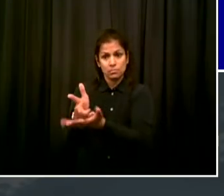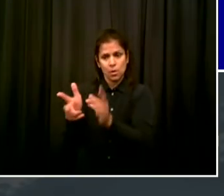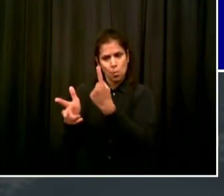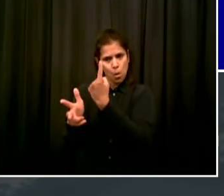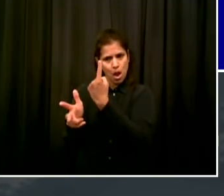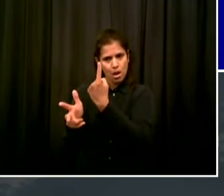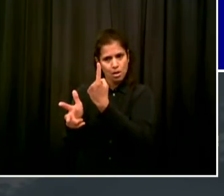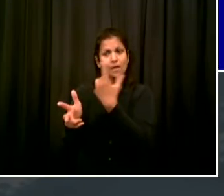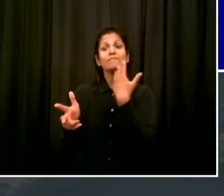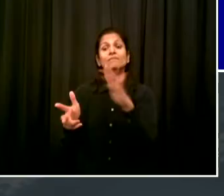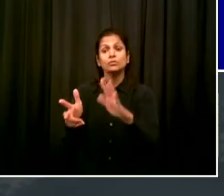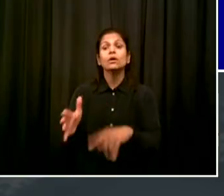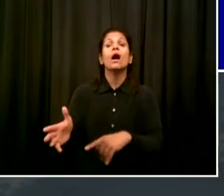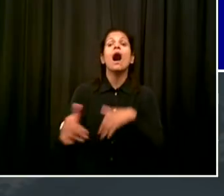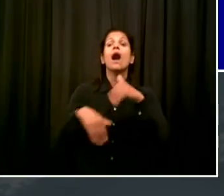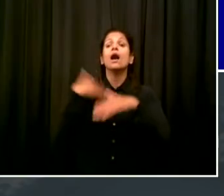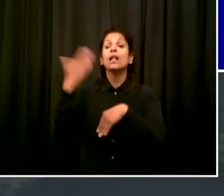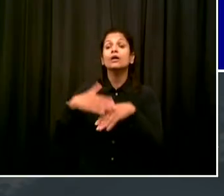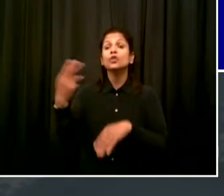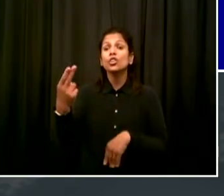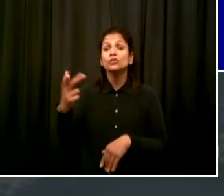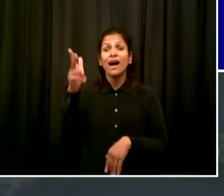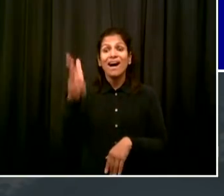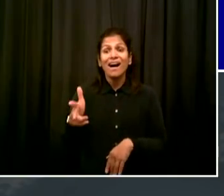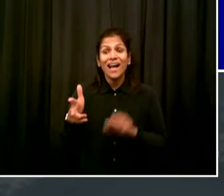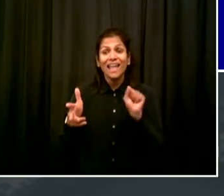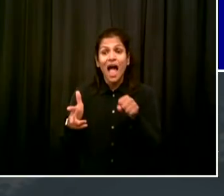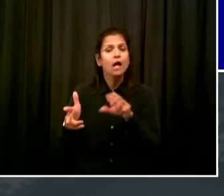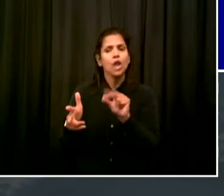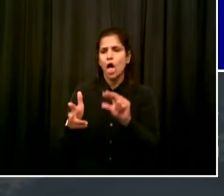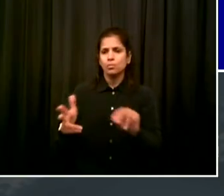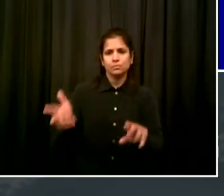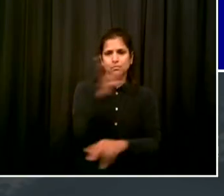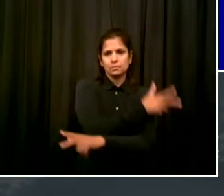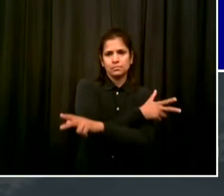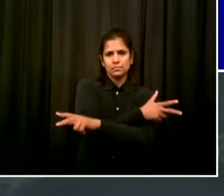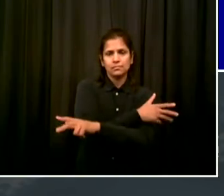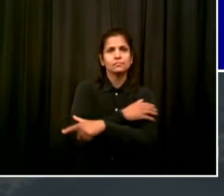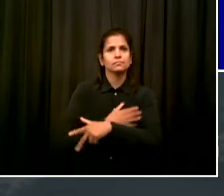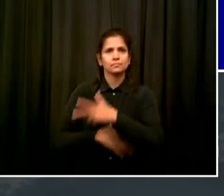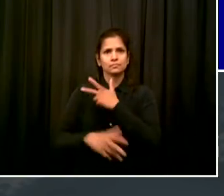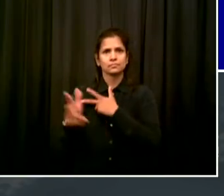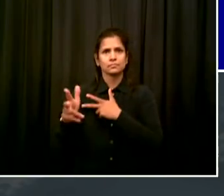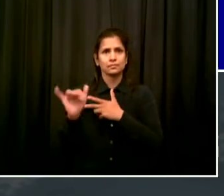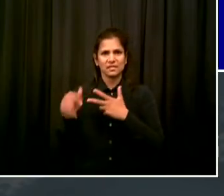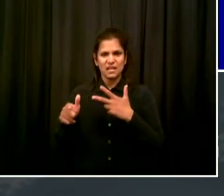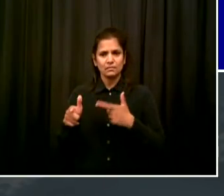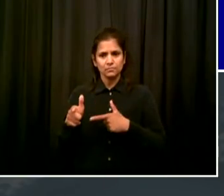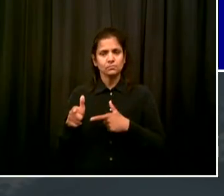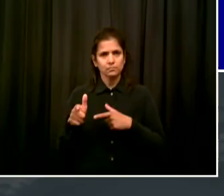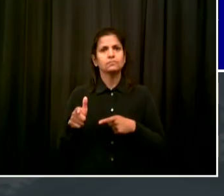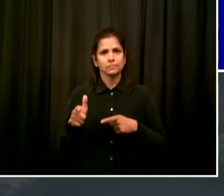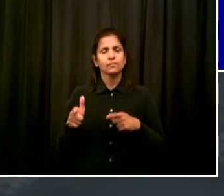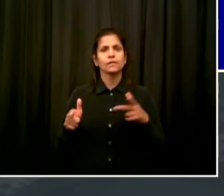TRYING TO MOVE F OFTHAT GOING FORWARD PAT IN THAT INSTANCE, JUST MOVE IT ON THE ASLT DAY DIINCATED ON